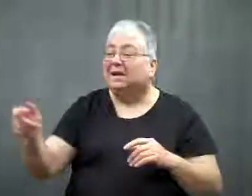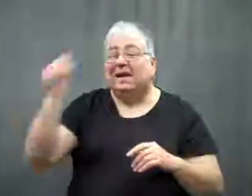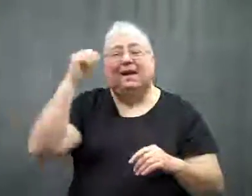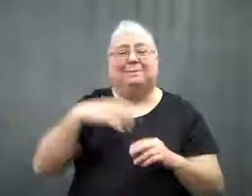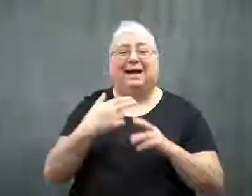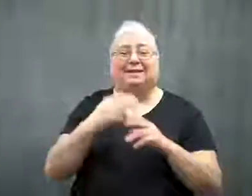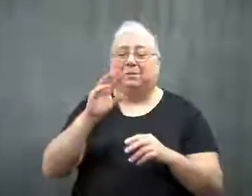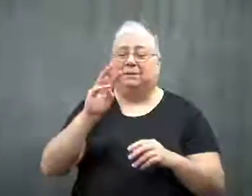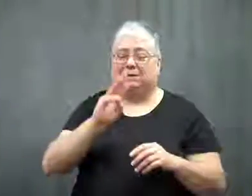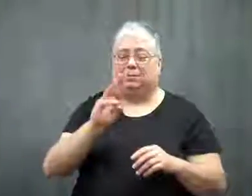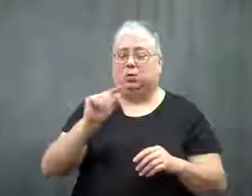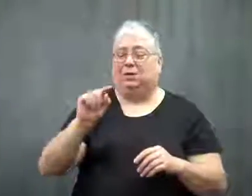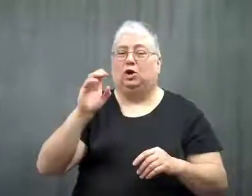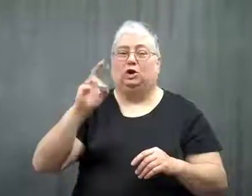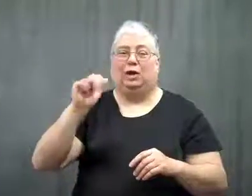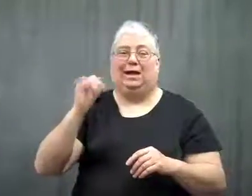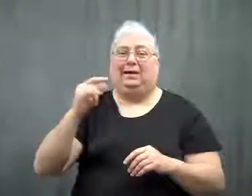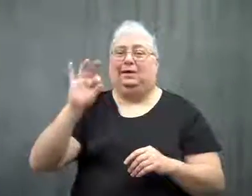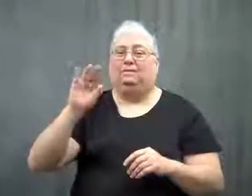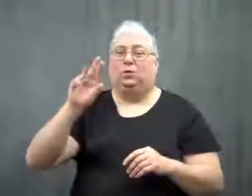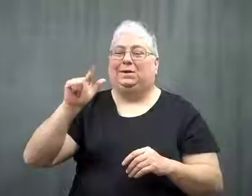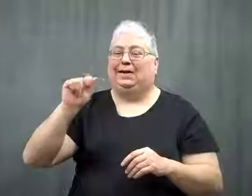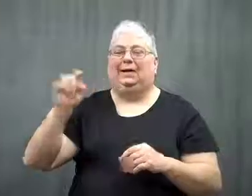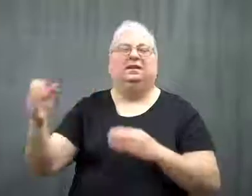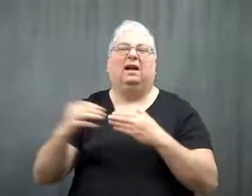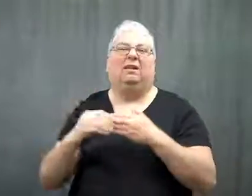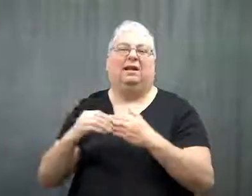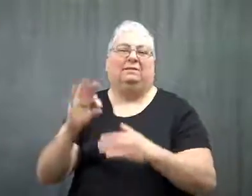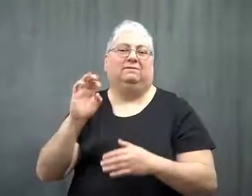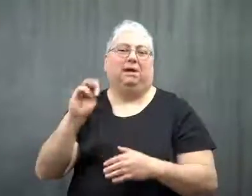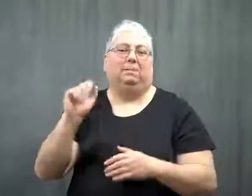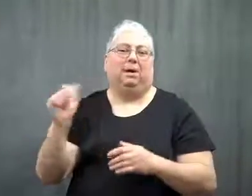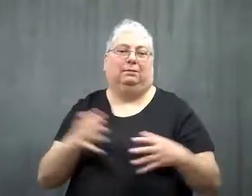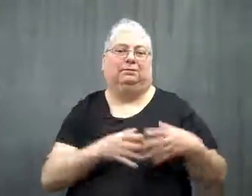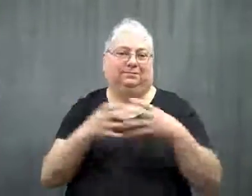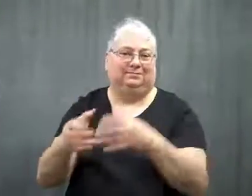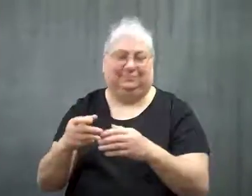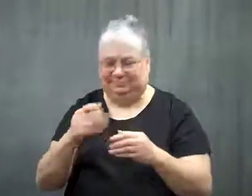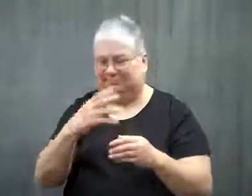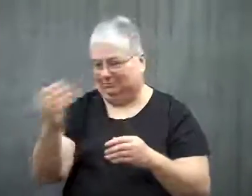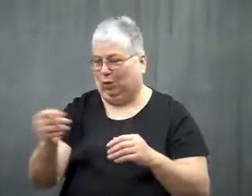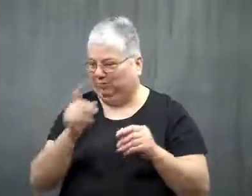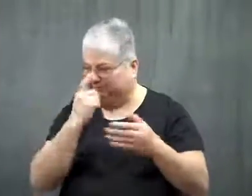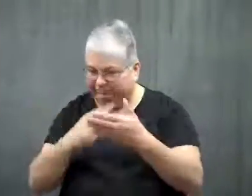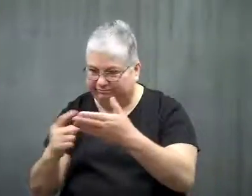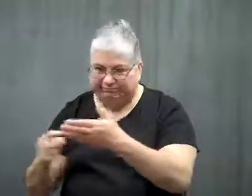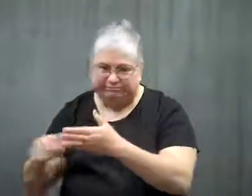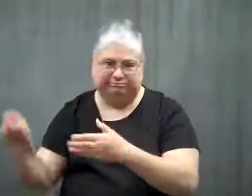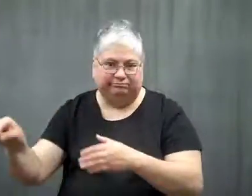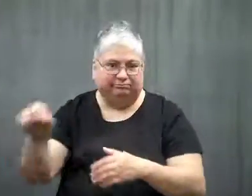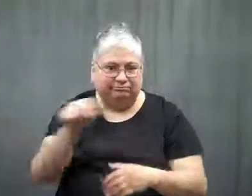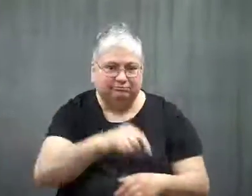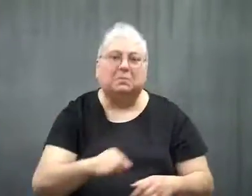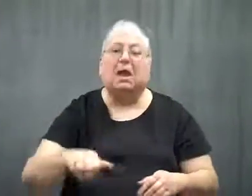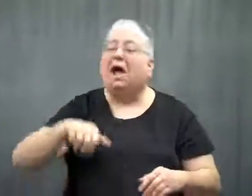W. Craig Fugate is leading the FEMA contingent that is doing the estimating.